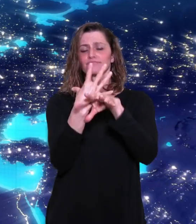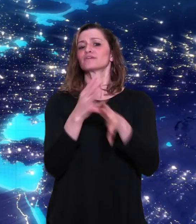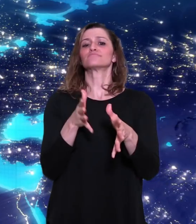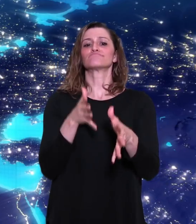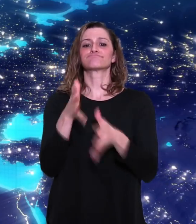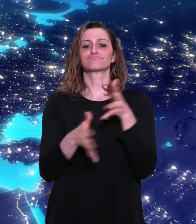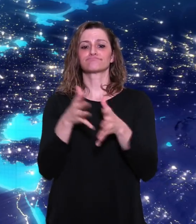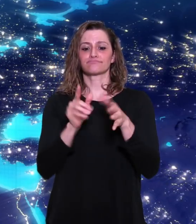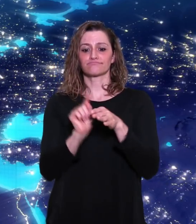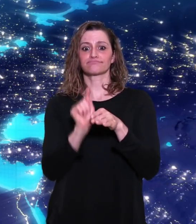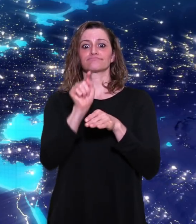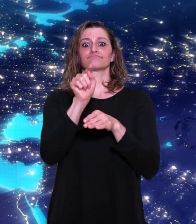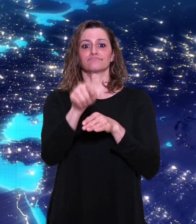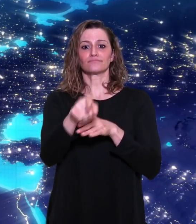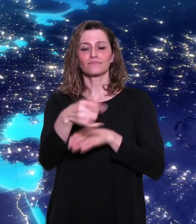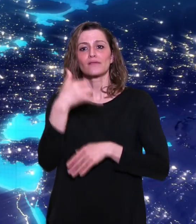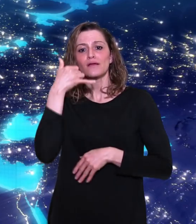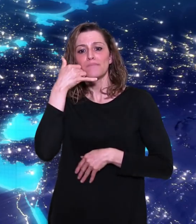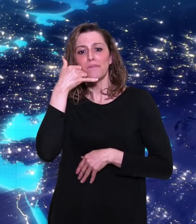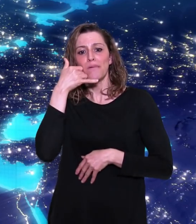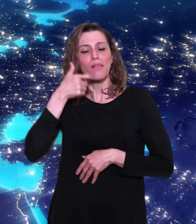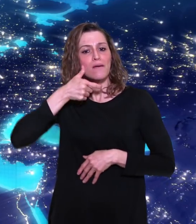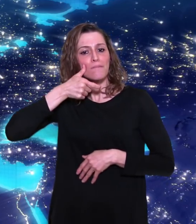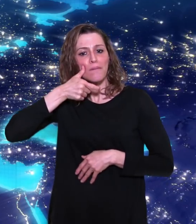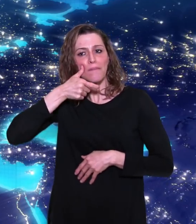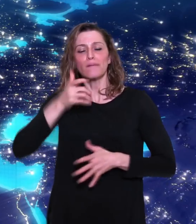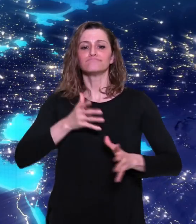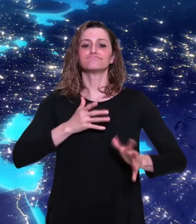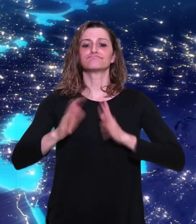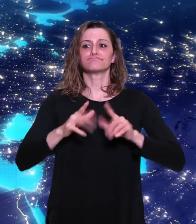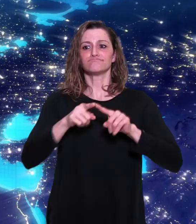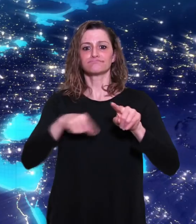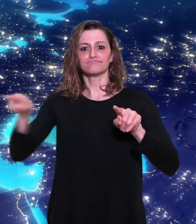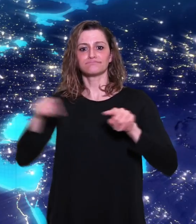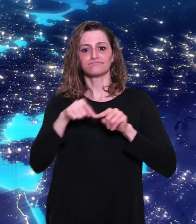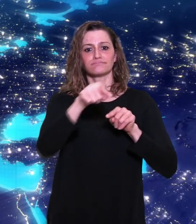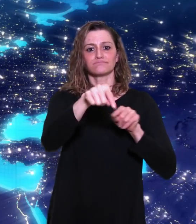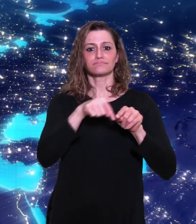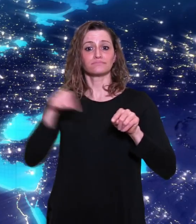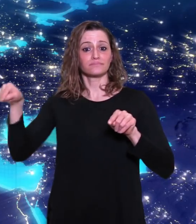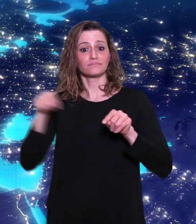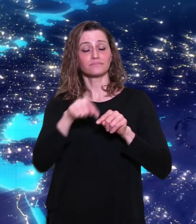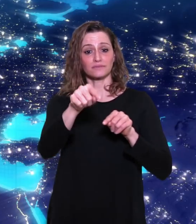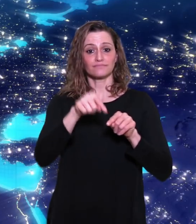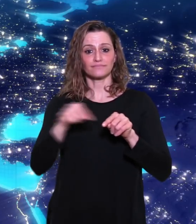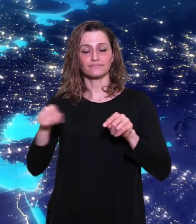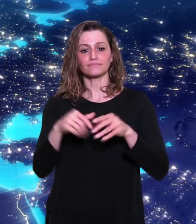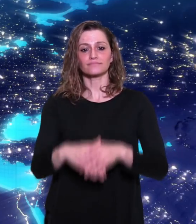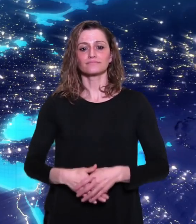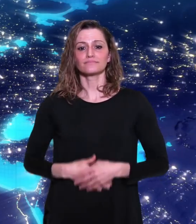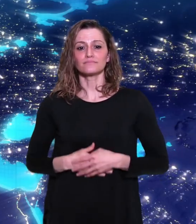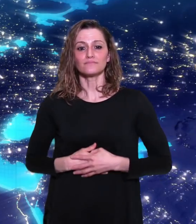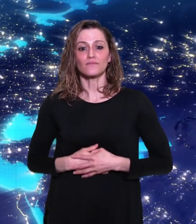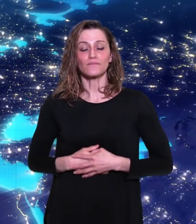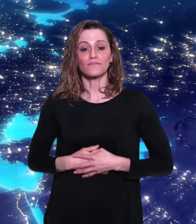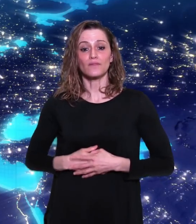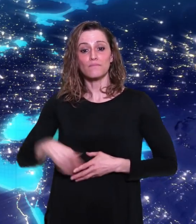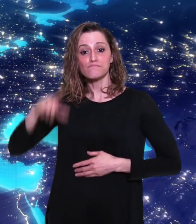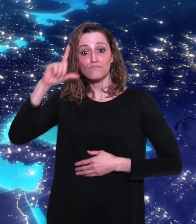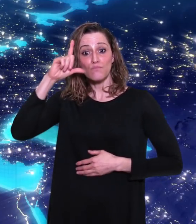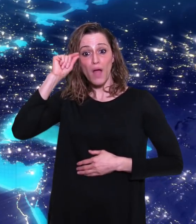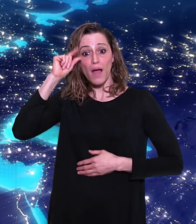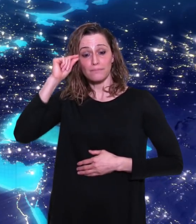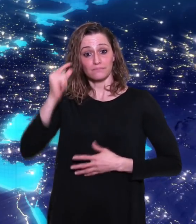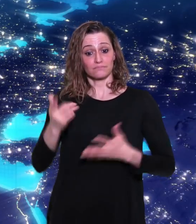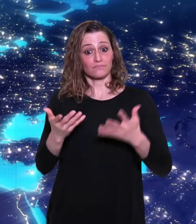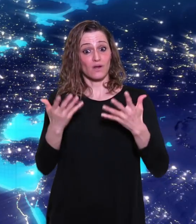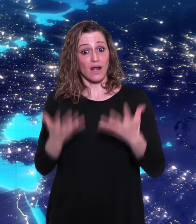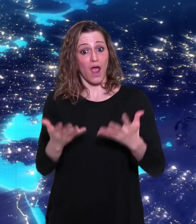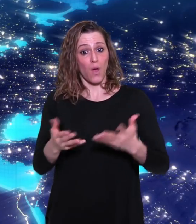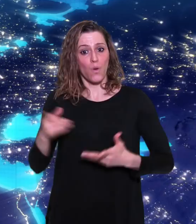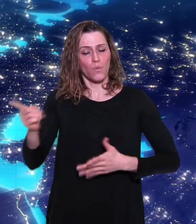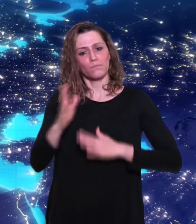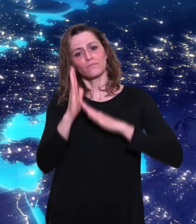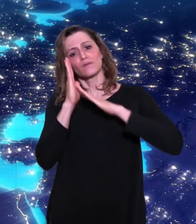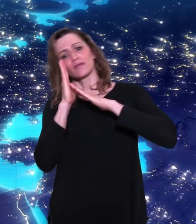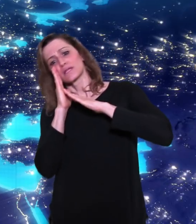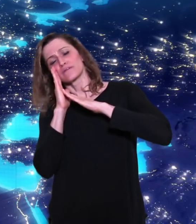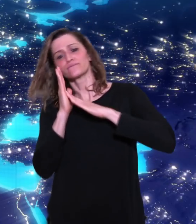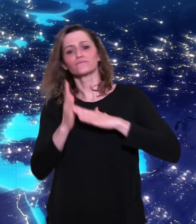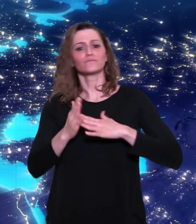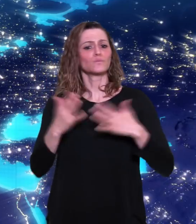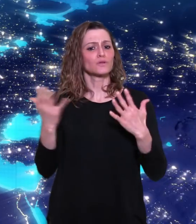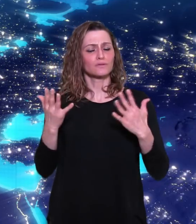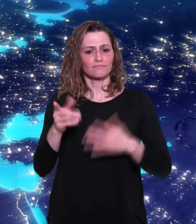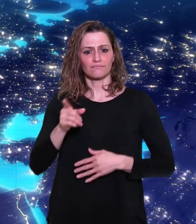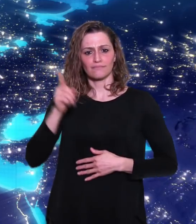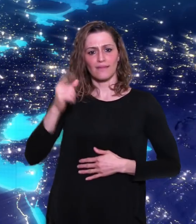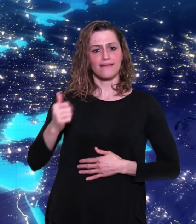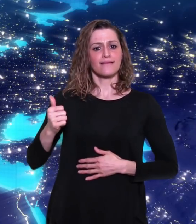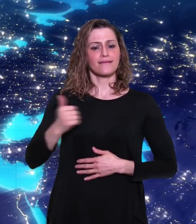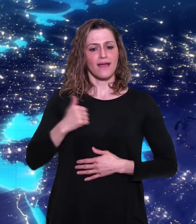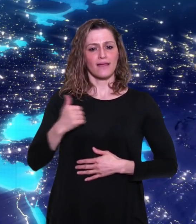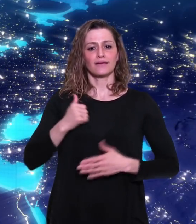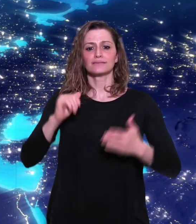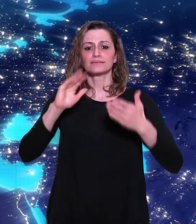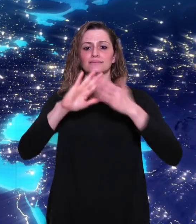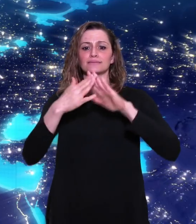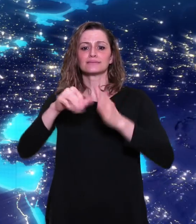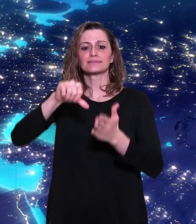provides interpreting through phones. Braam currently lives in